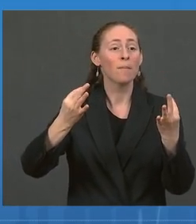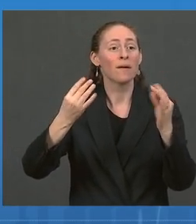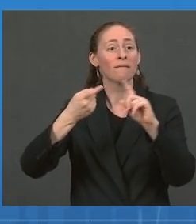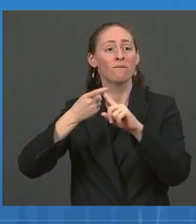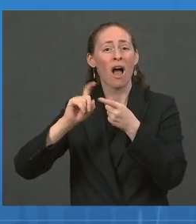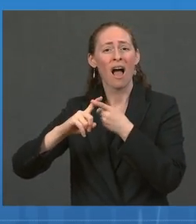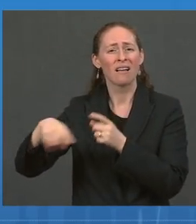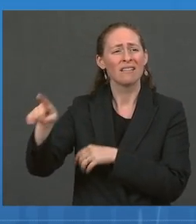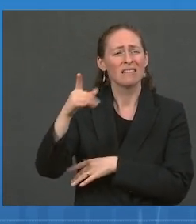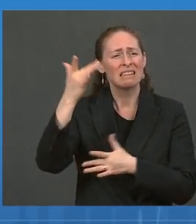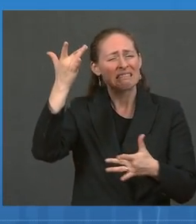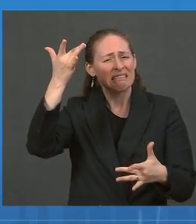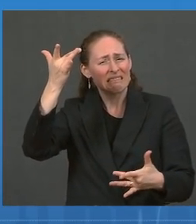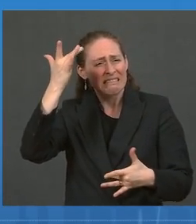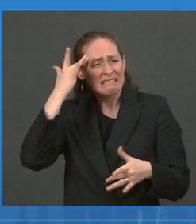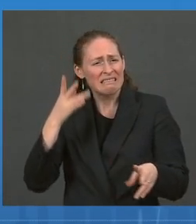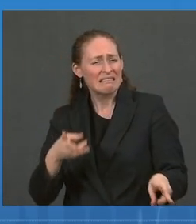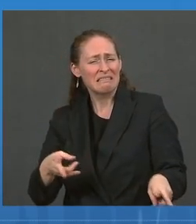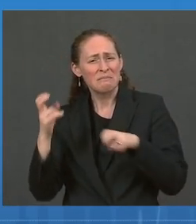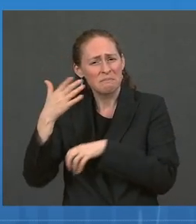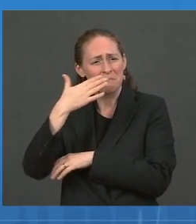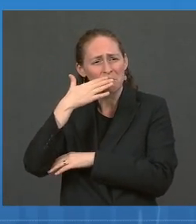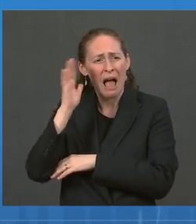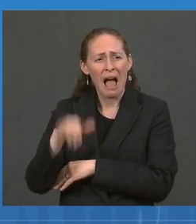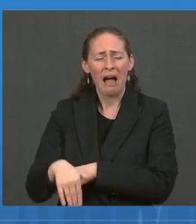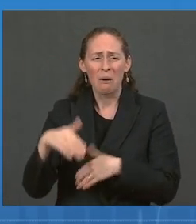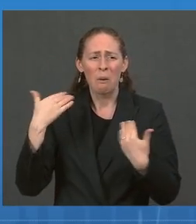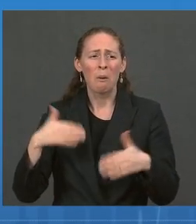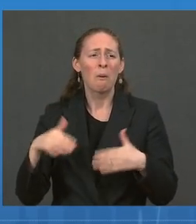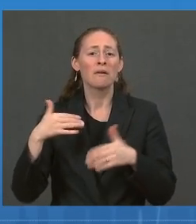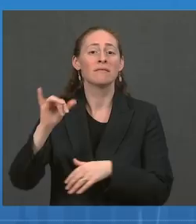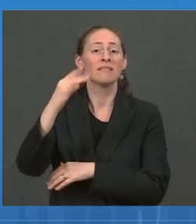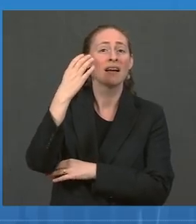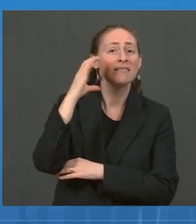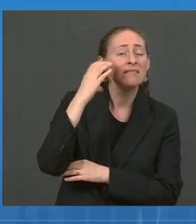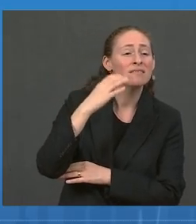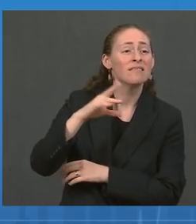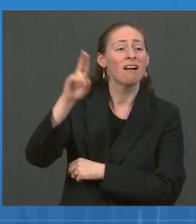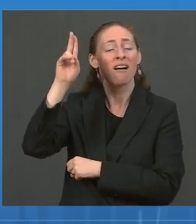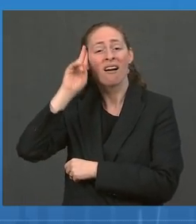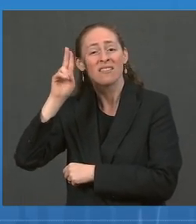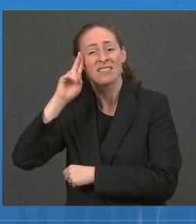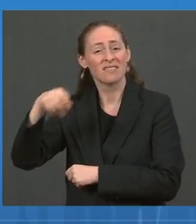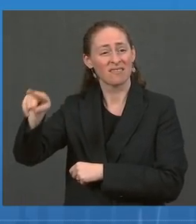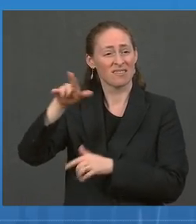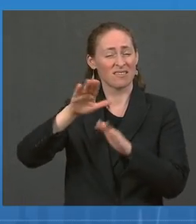and how he lost cousins and uncles, namely people who are generally young.